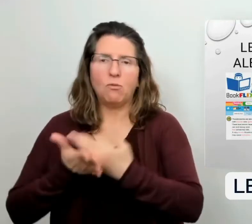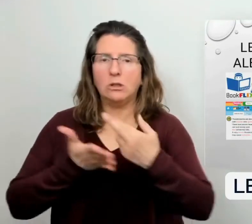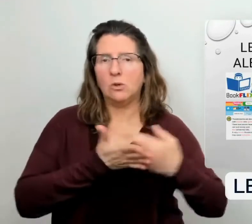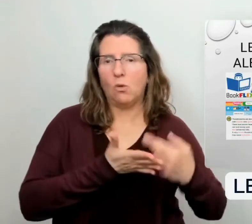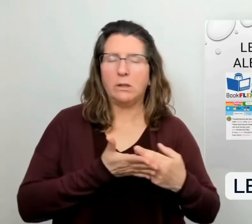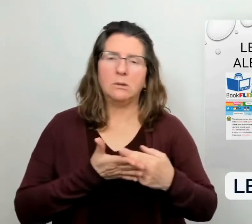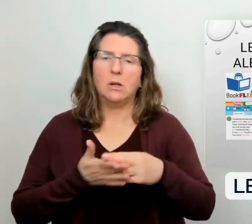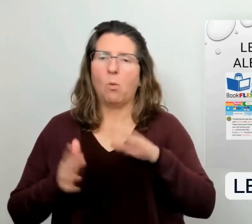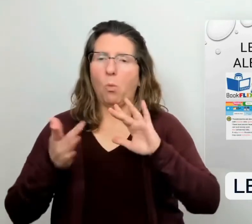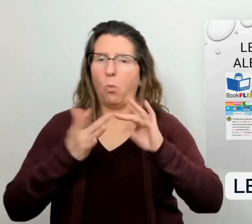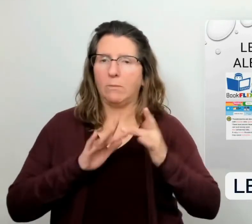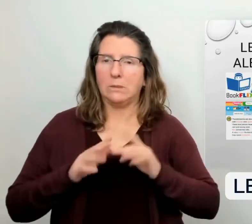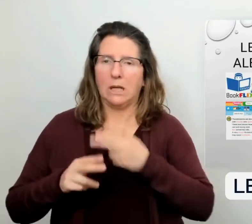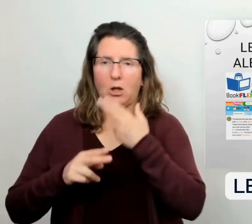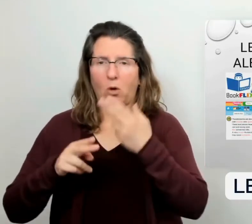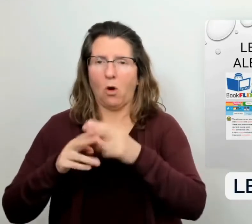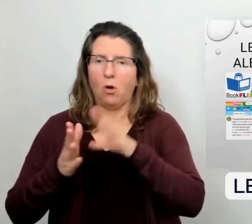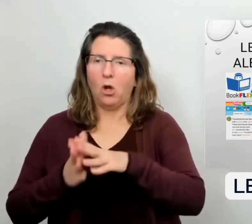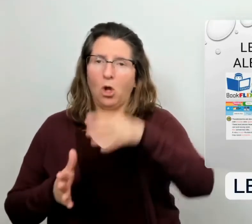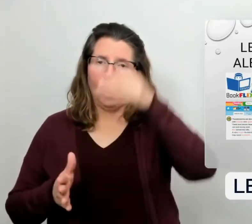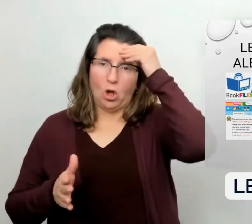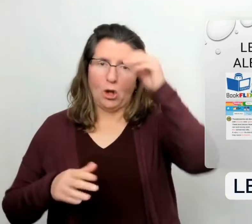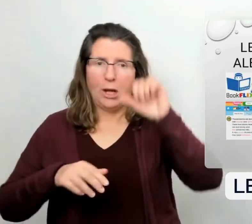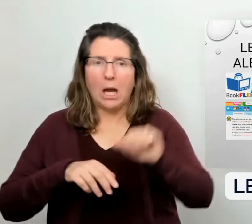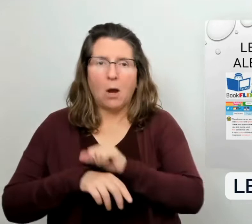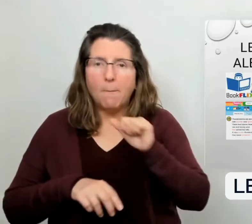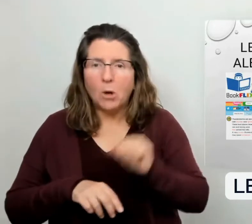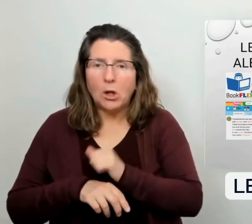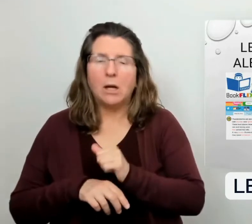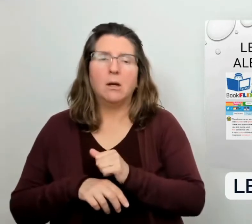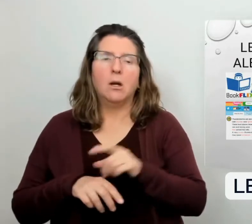Another valuable resource for teachers is this Learn Alberta website.